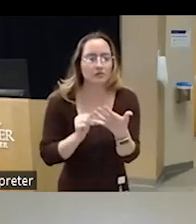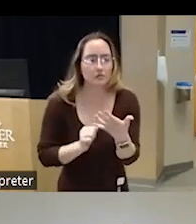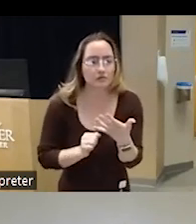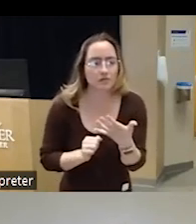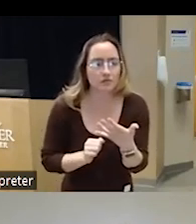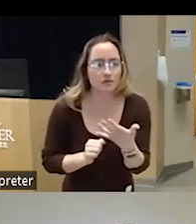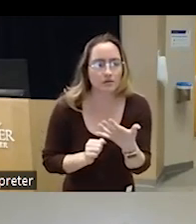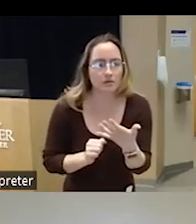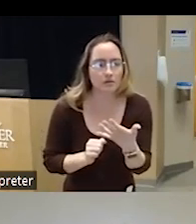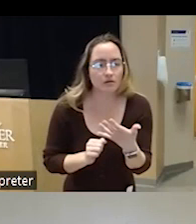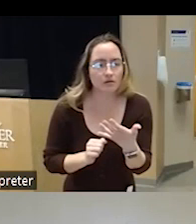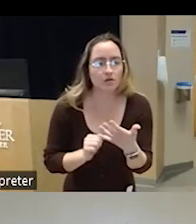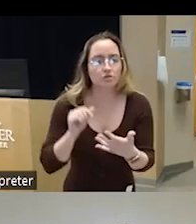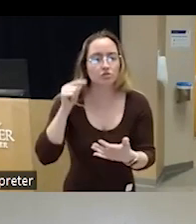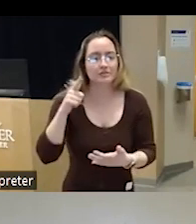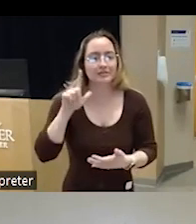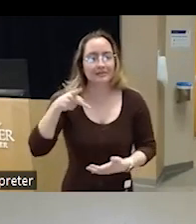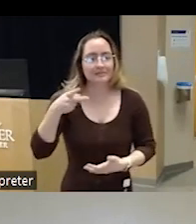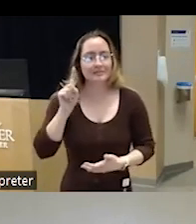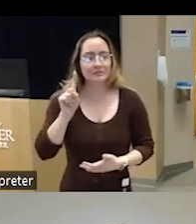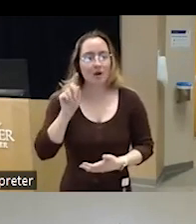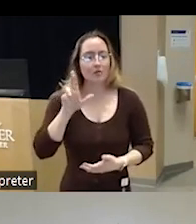glp-1 receptor agonists here. It